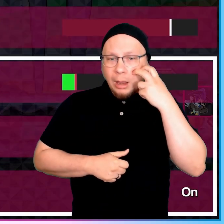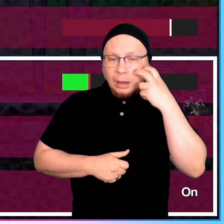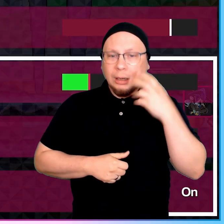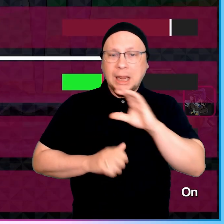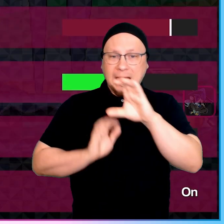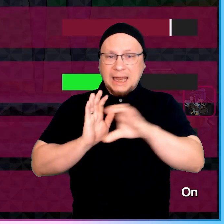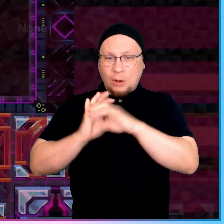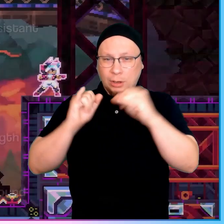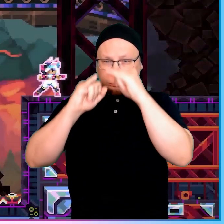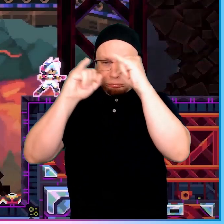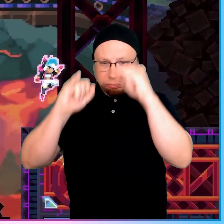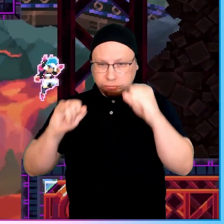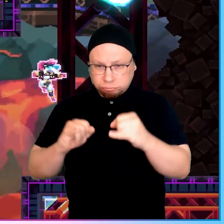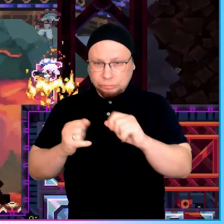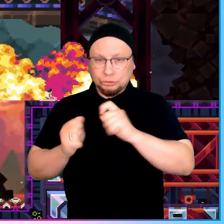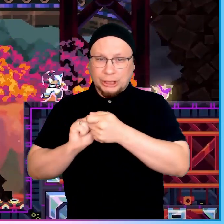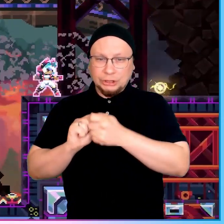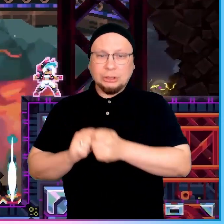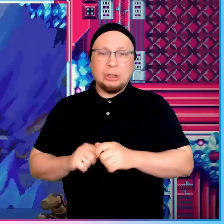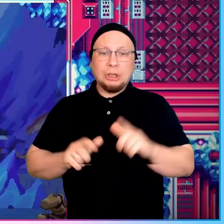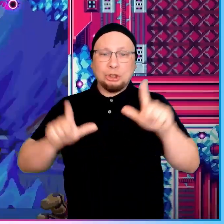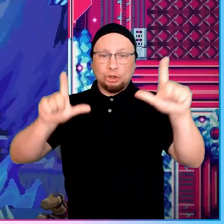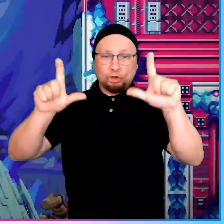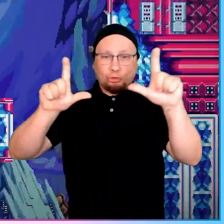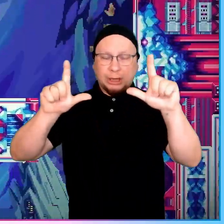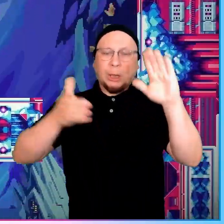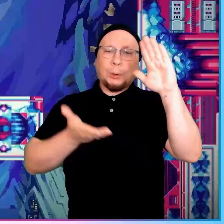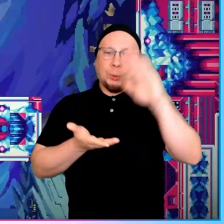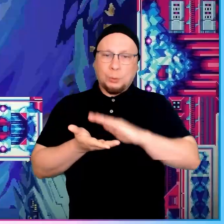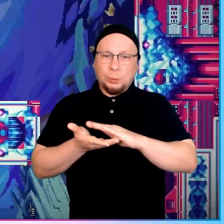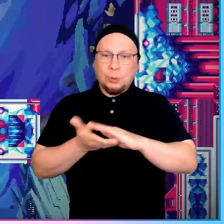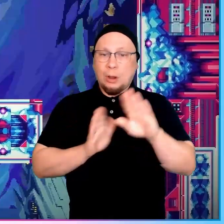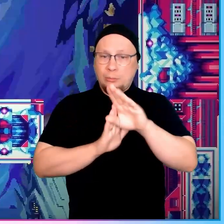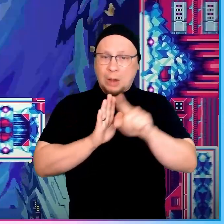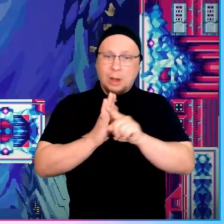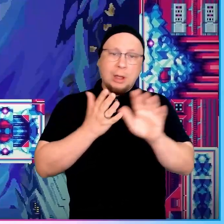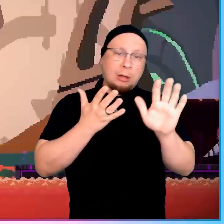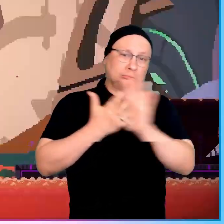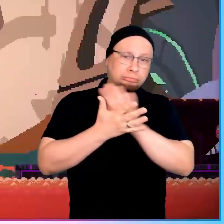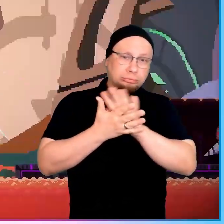rumble strength and screen shake modifiers, and options to blur, desaturate or remove backgrounds.